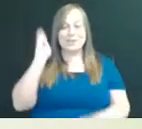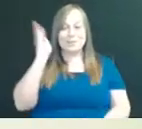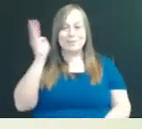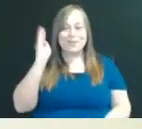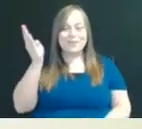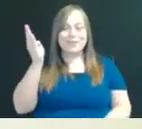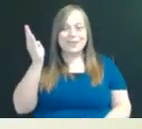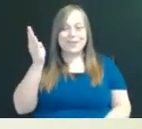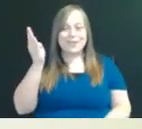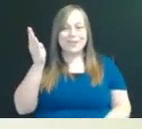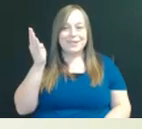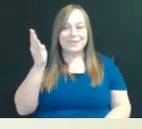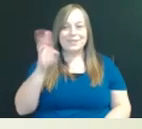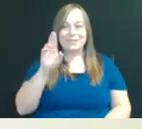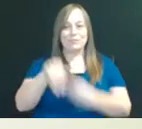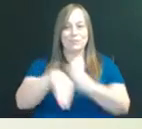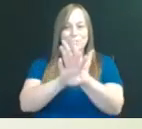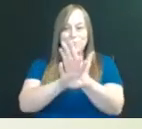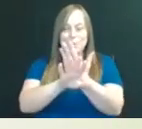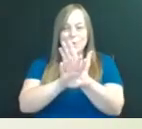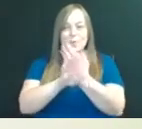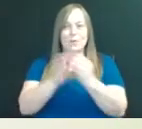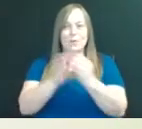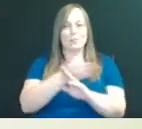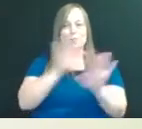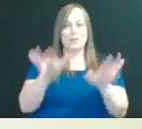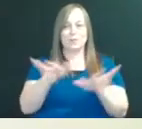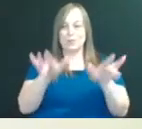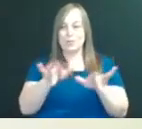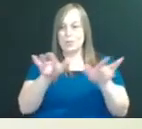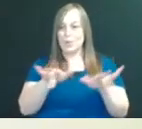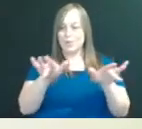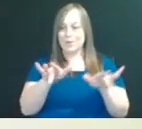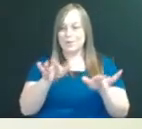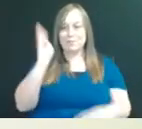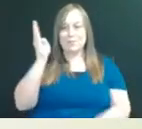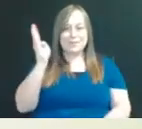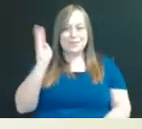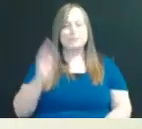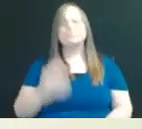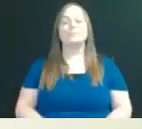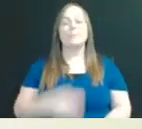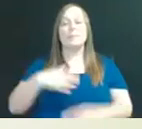This is a remote pre-recording of the presentation. My name is Jeremy.